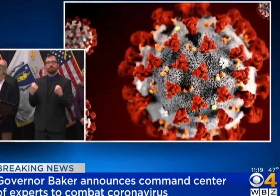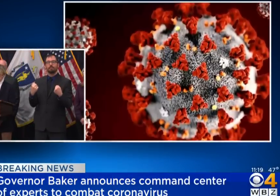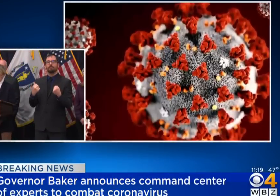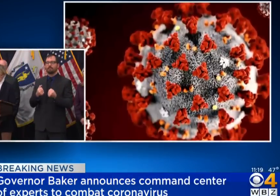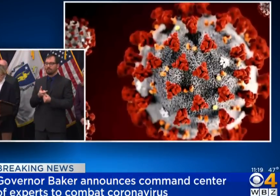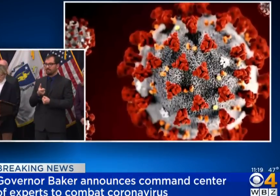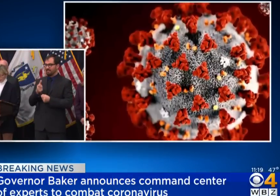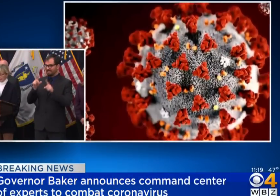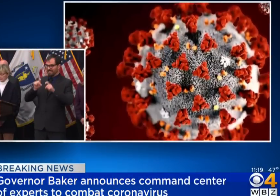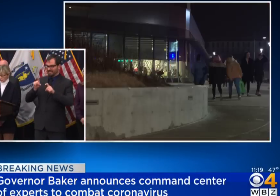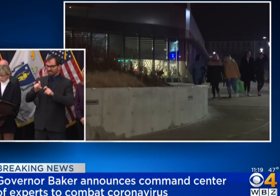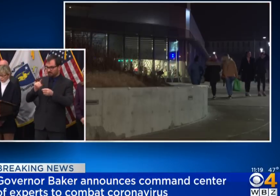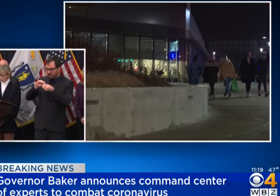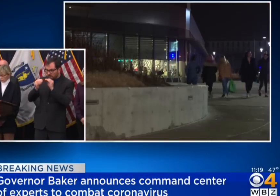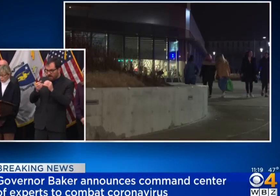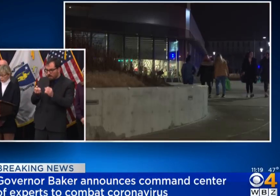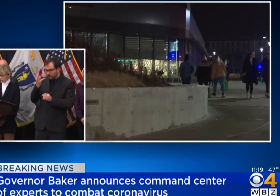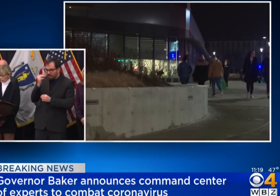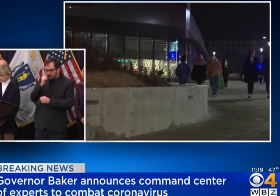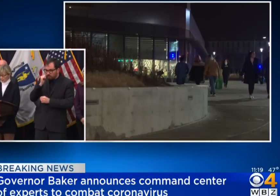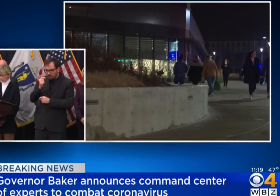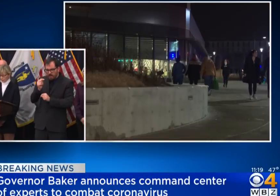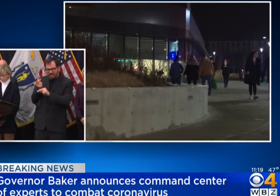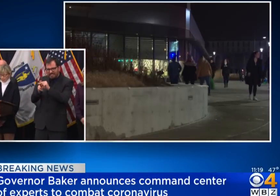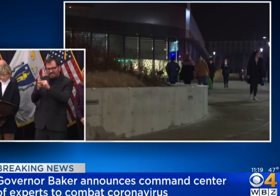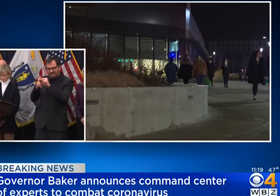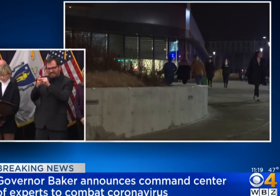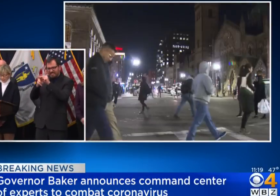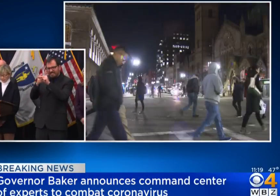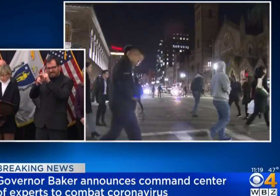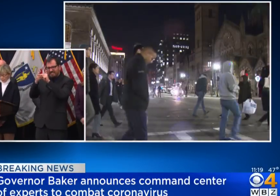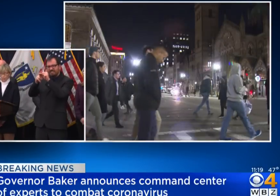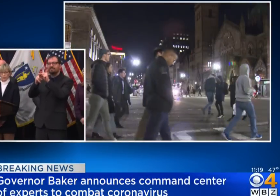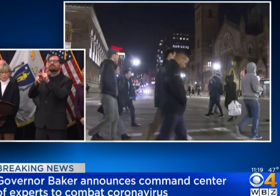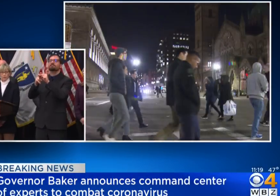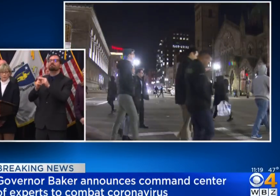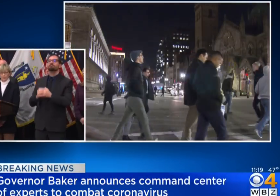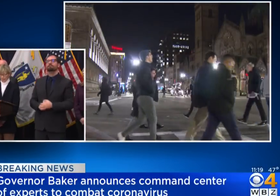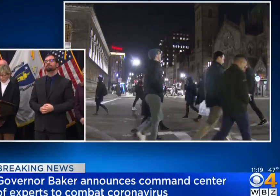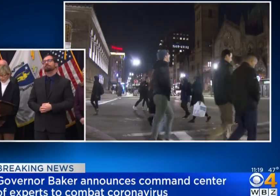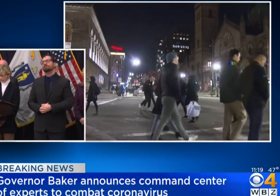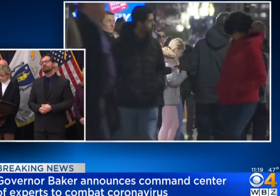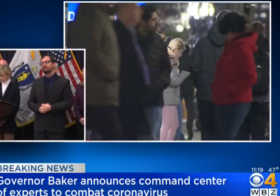CLINICAL TESTING PROTOCOLS TO SPEED UP INCREASED TESTING AT OUR STATE LAB.